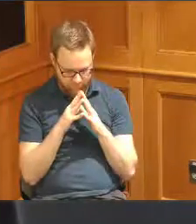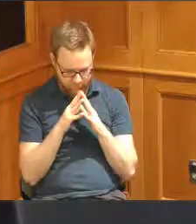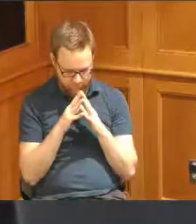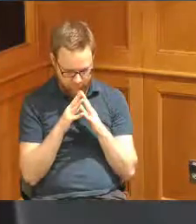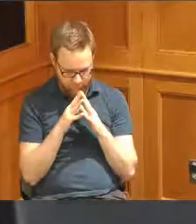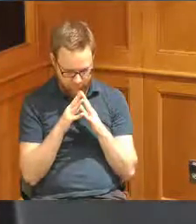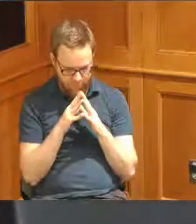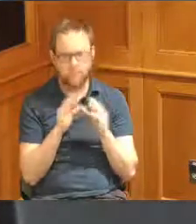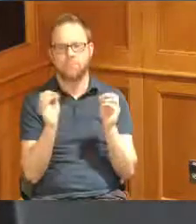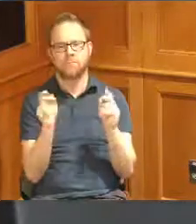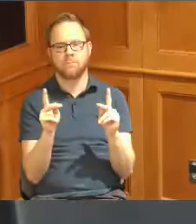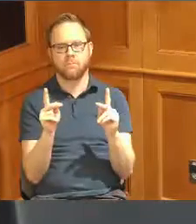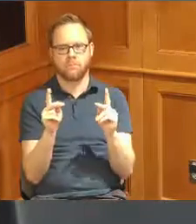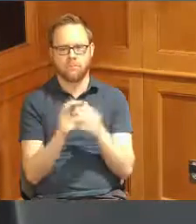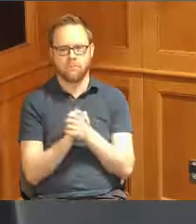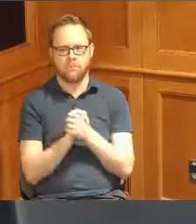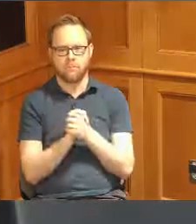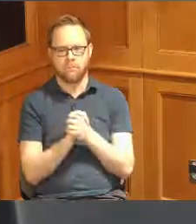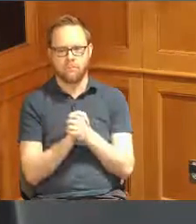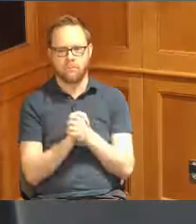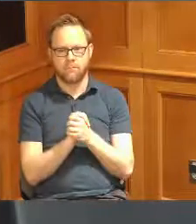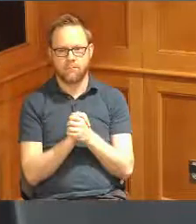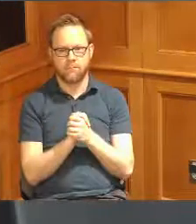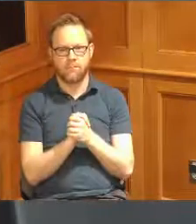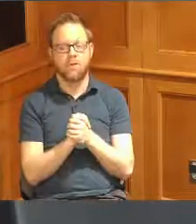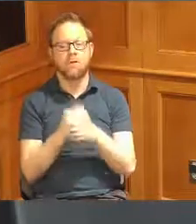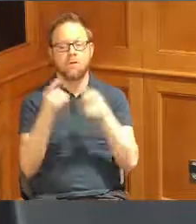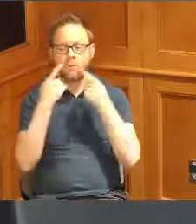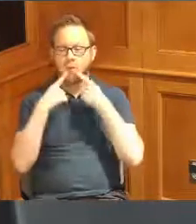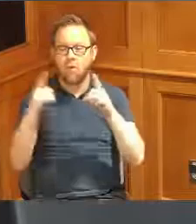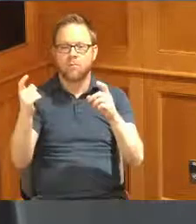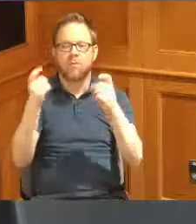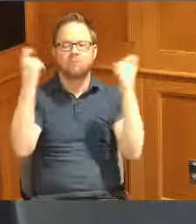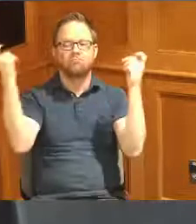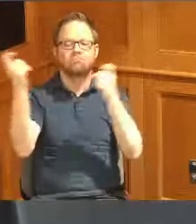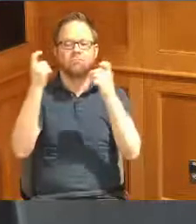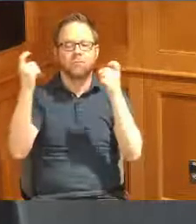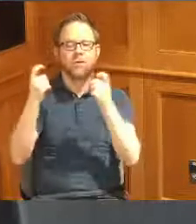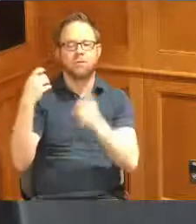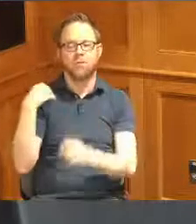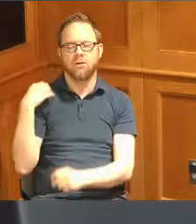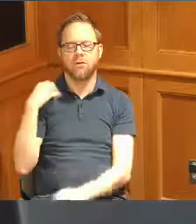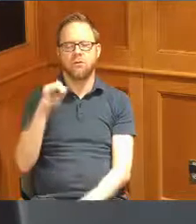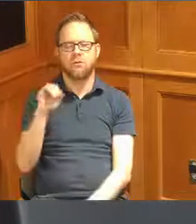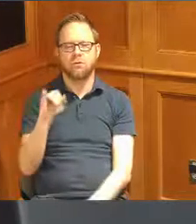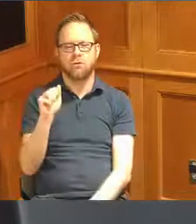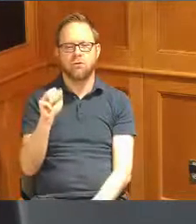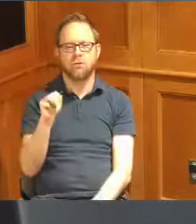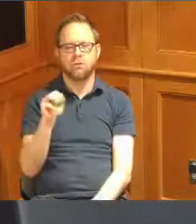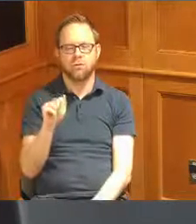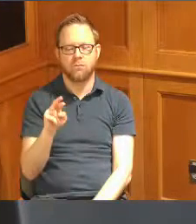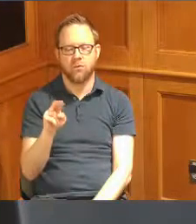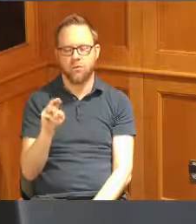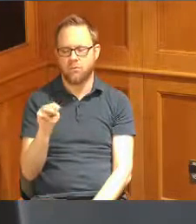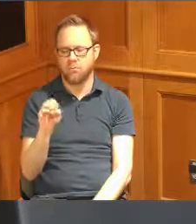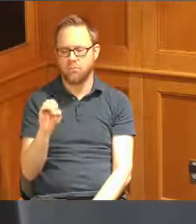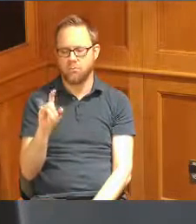all right Proclamation celebrating coach Jamar Mosley for leading the Purcell Marion High School